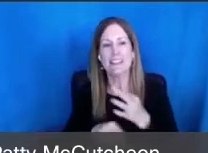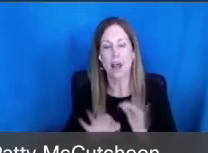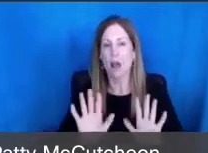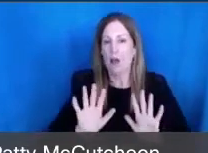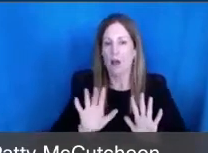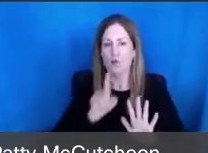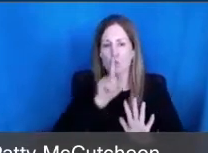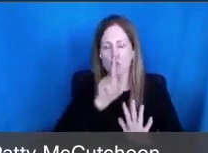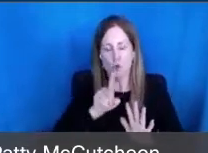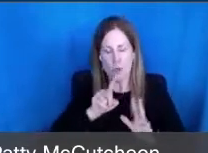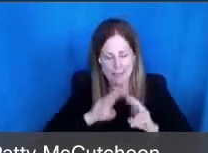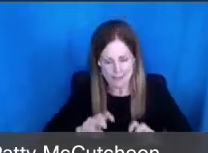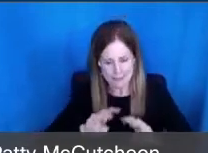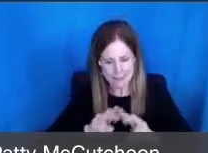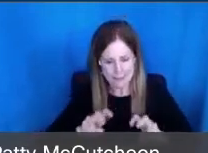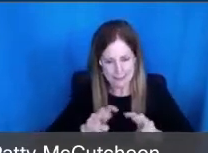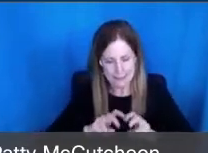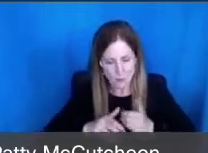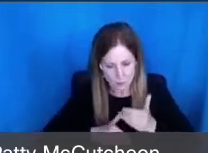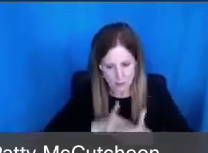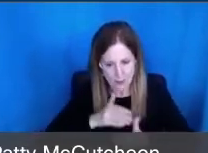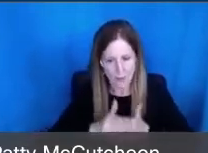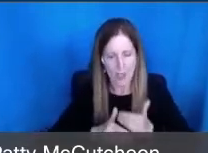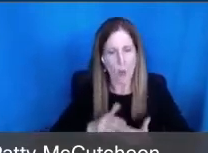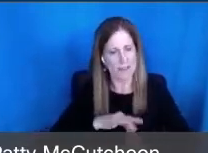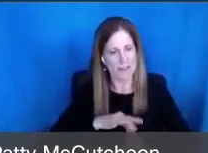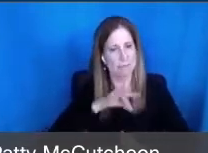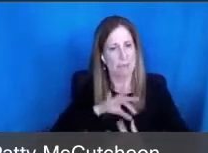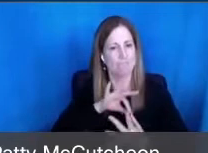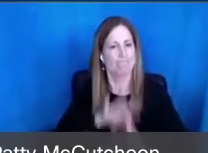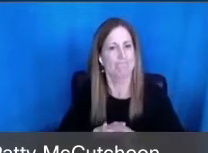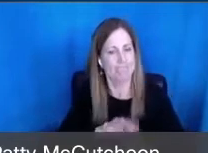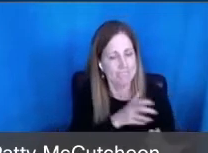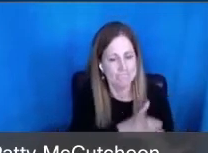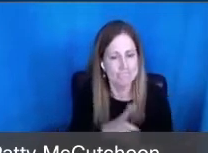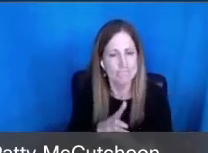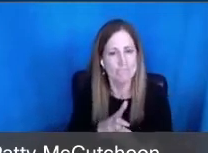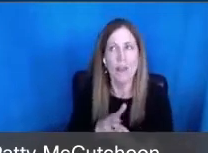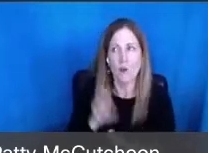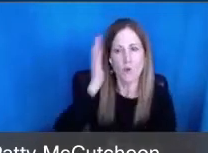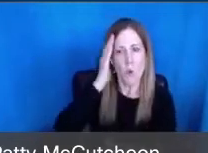Carry out and accomplish, you know, the spirit of these laws and regulations. That's great to hear.